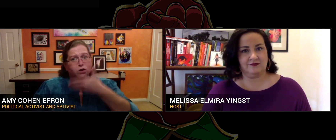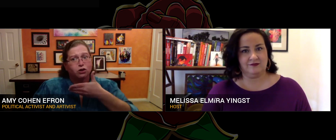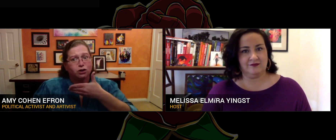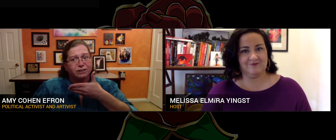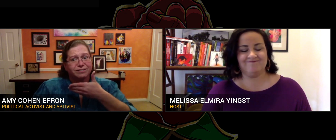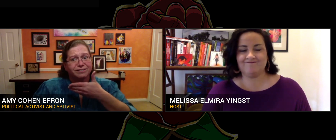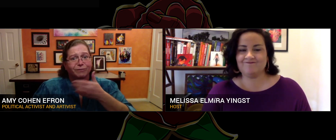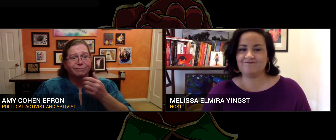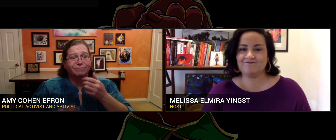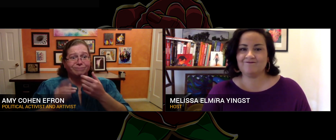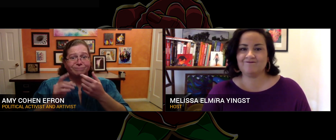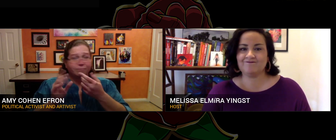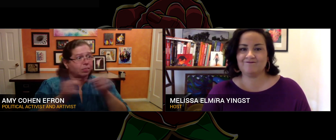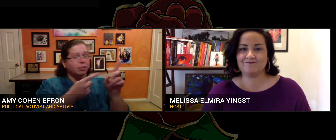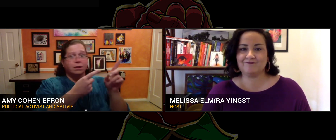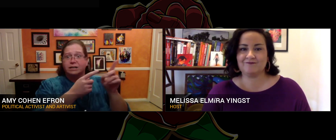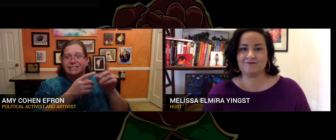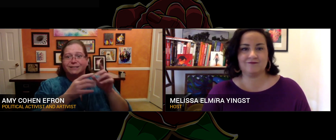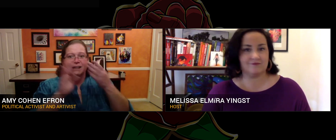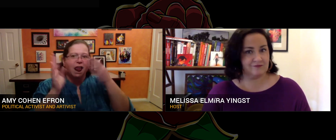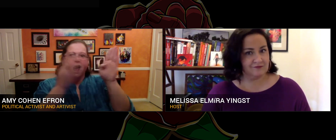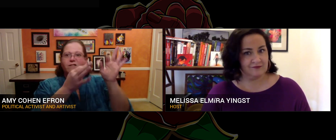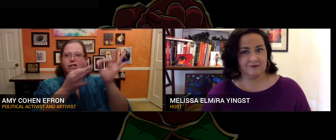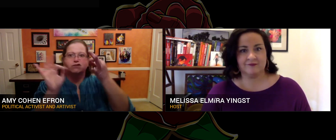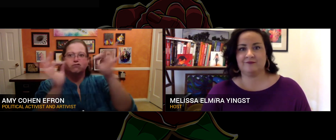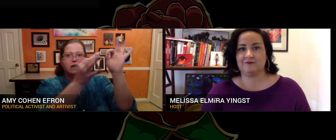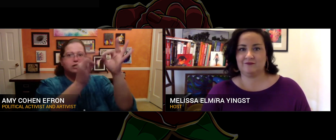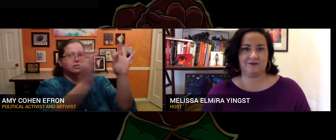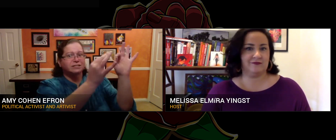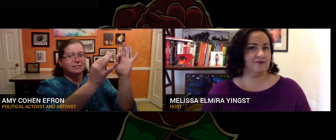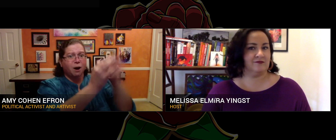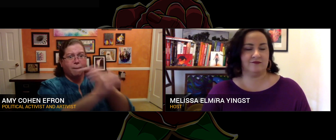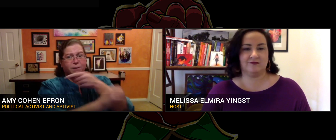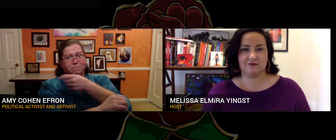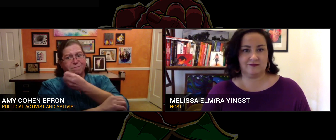overlooked because there were a lot of distractions,